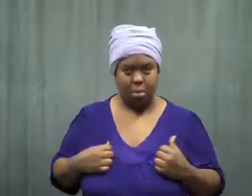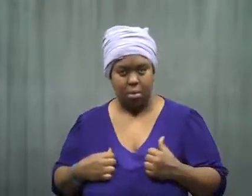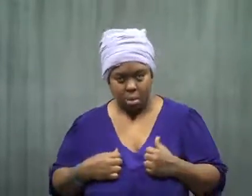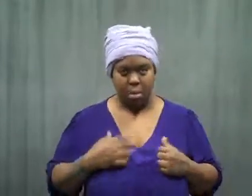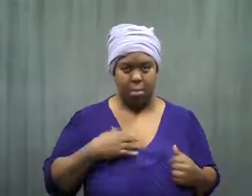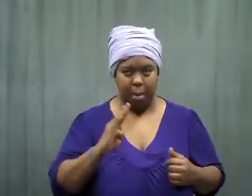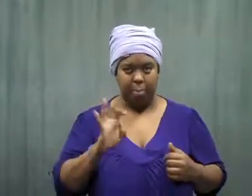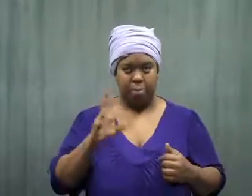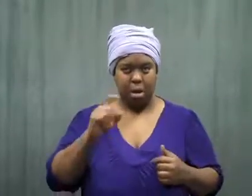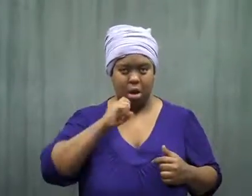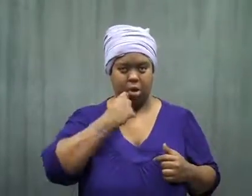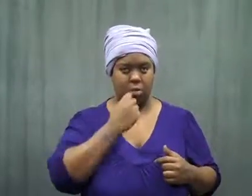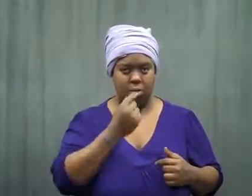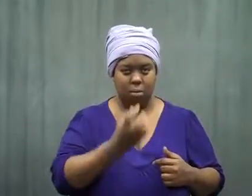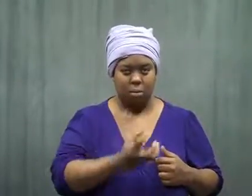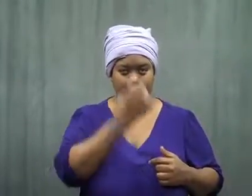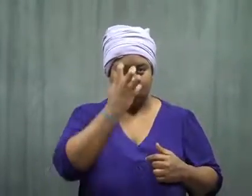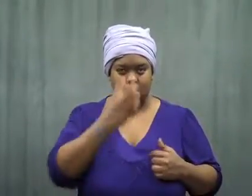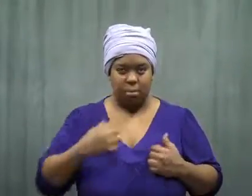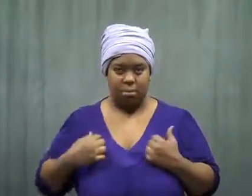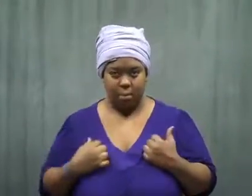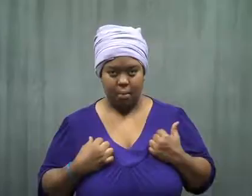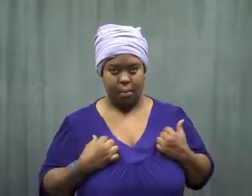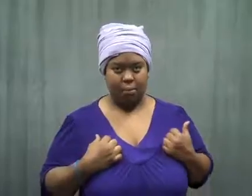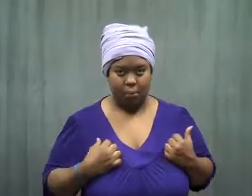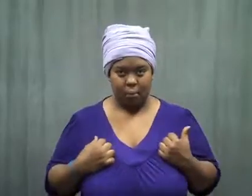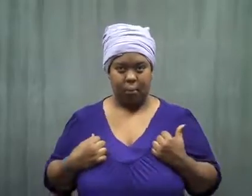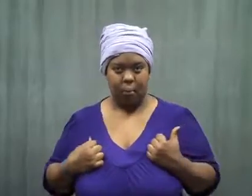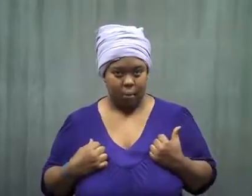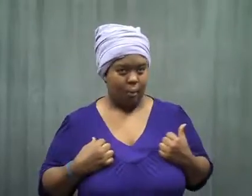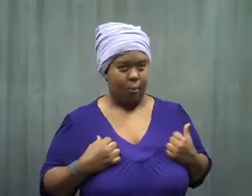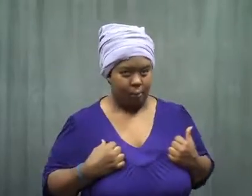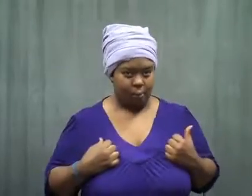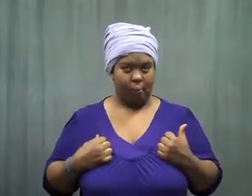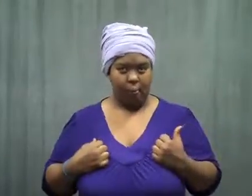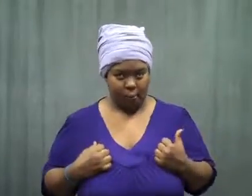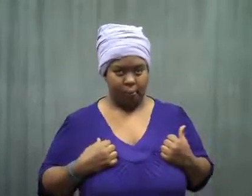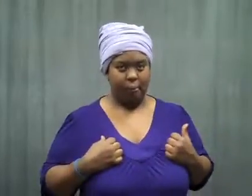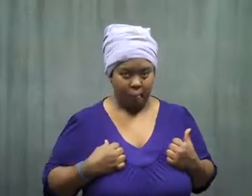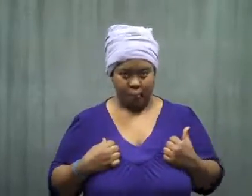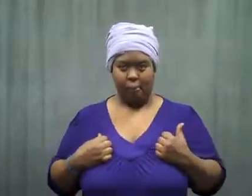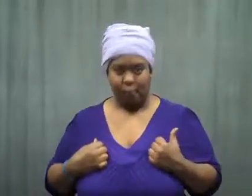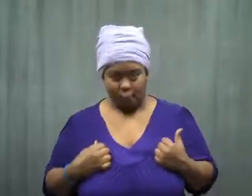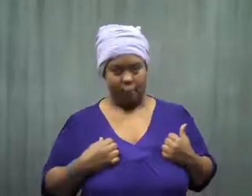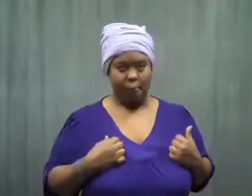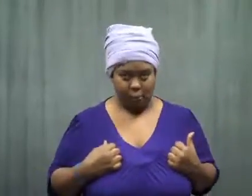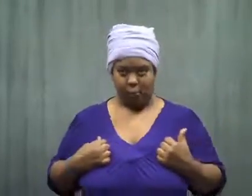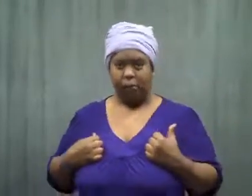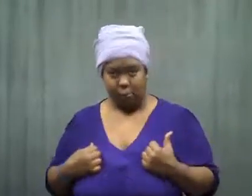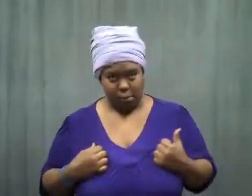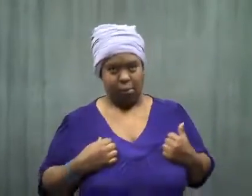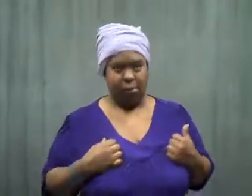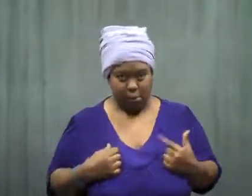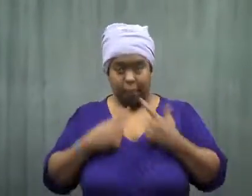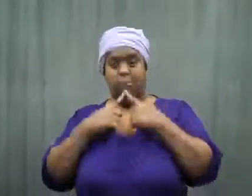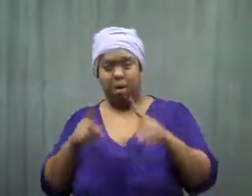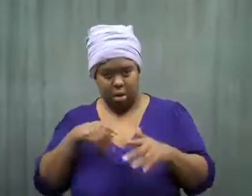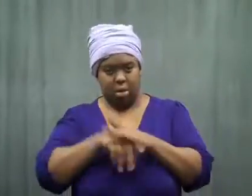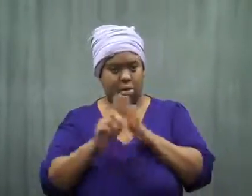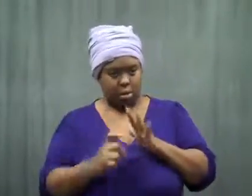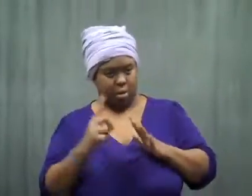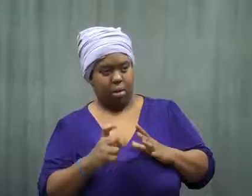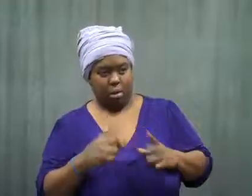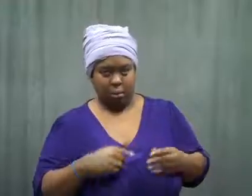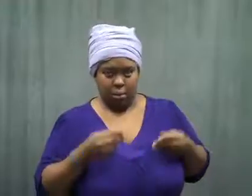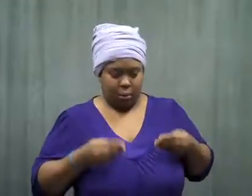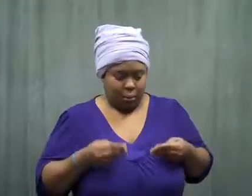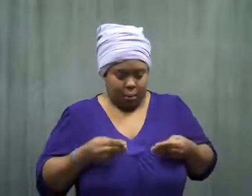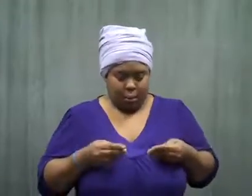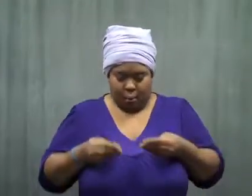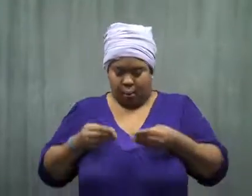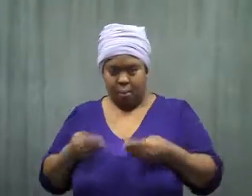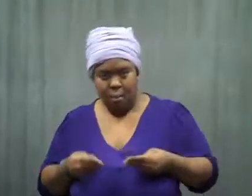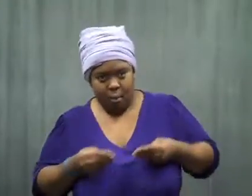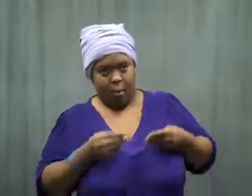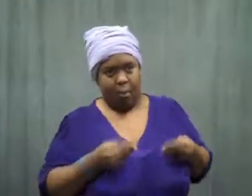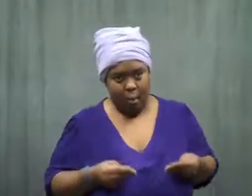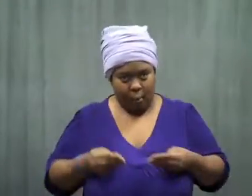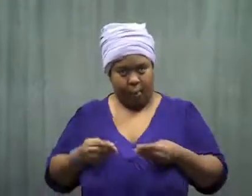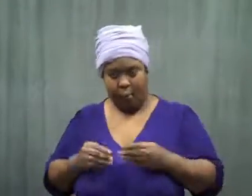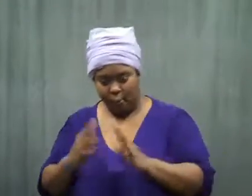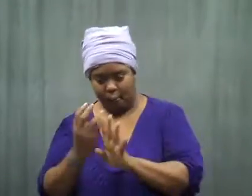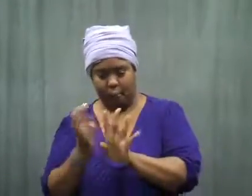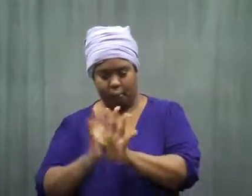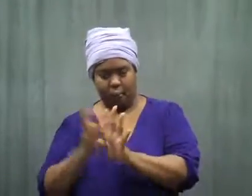My back hurt and I was mad!